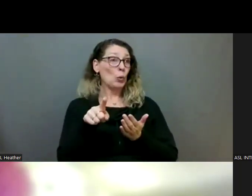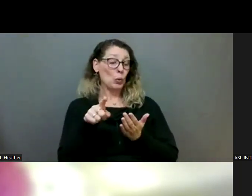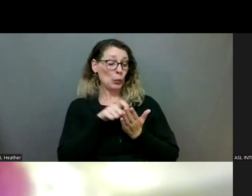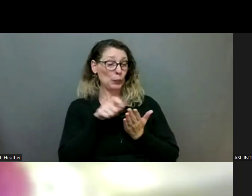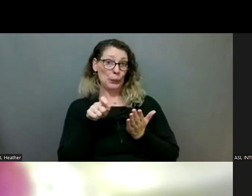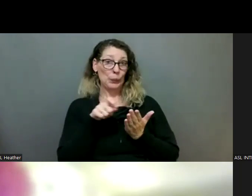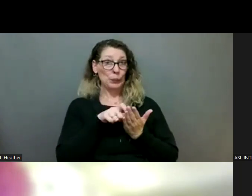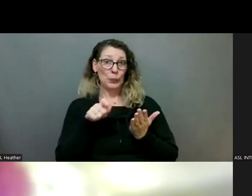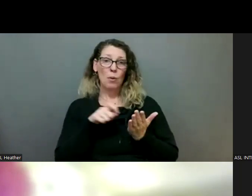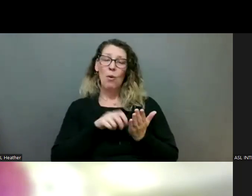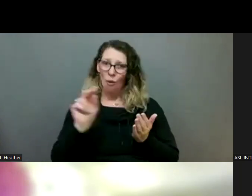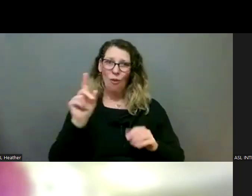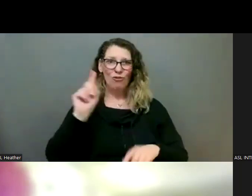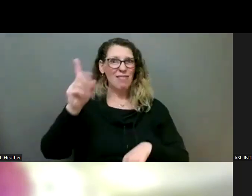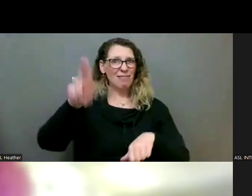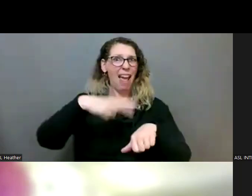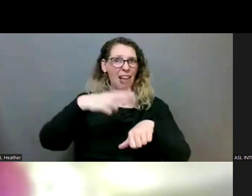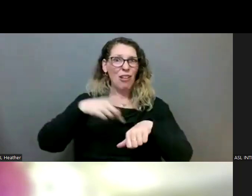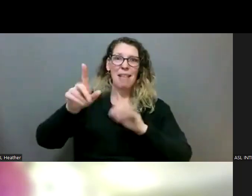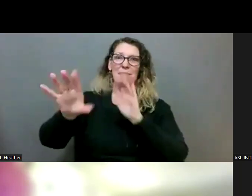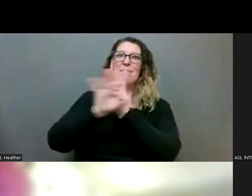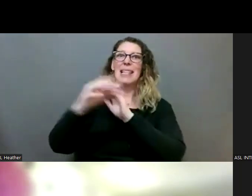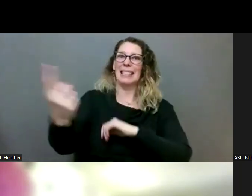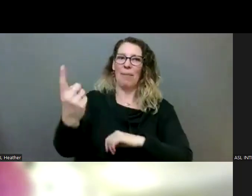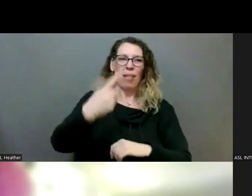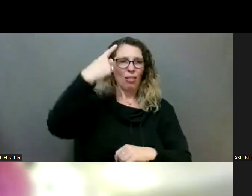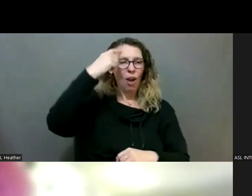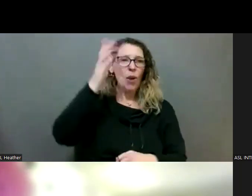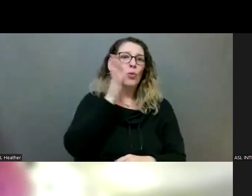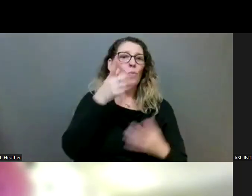again, organic that they were picking something that they thought was going to work and then